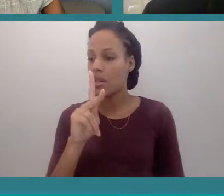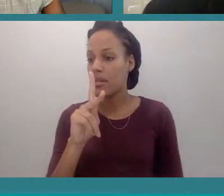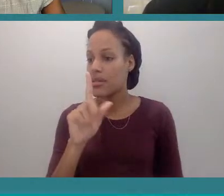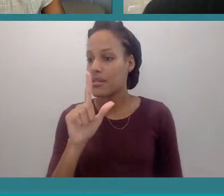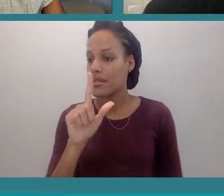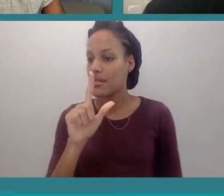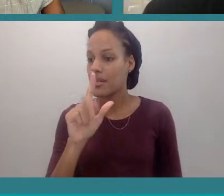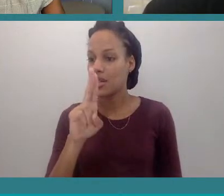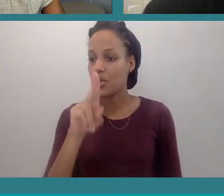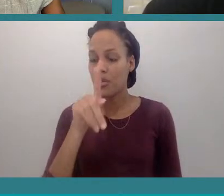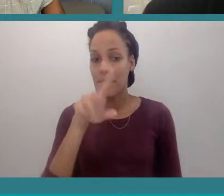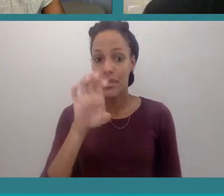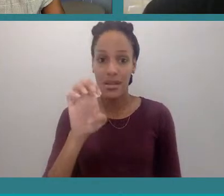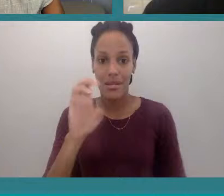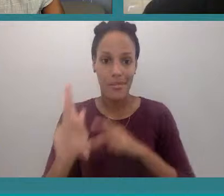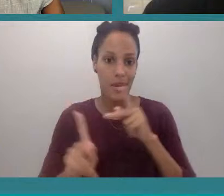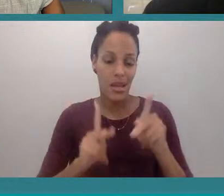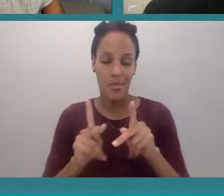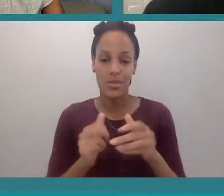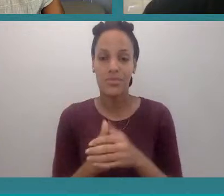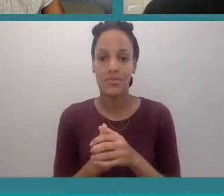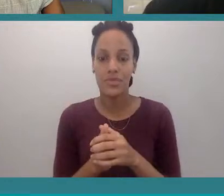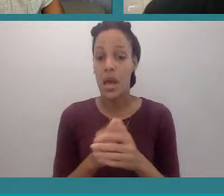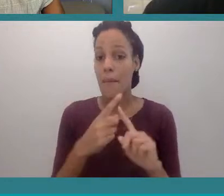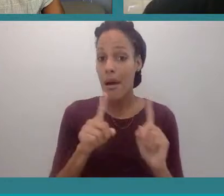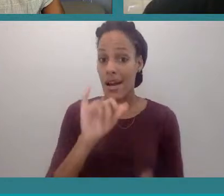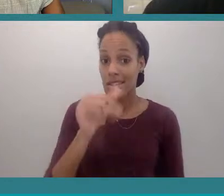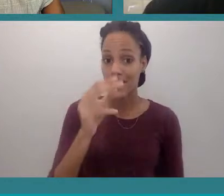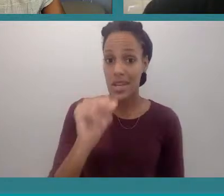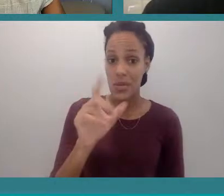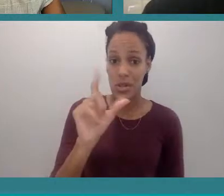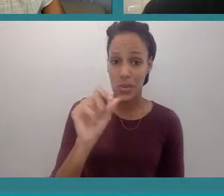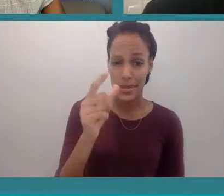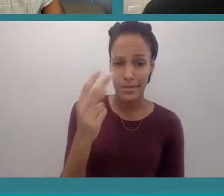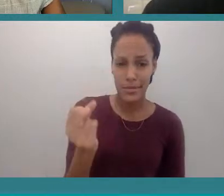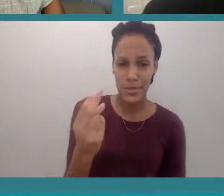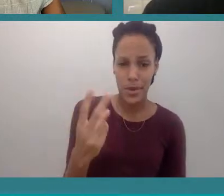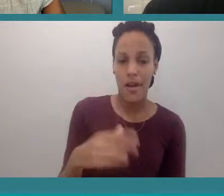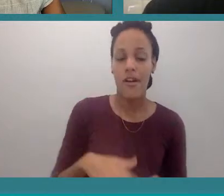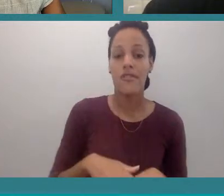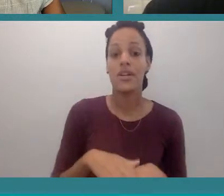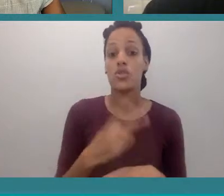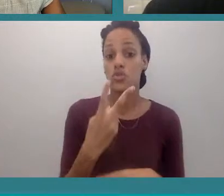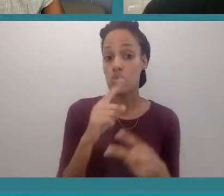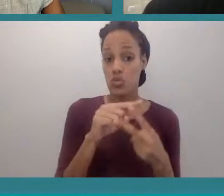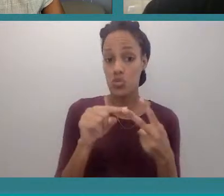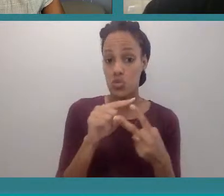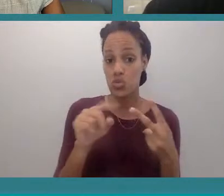On January 9, 2012. Two tribes of Piscataway—the Piscataway-Conoy Tribe and the Piscataway